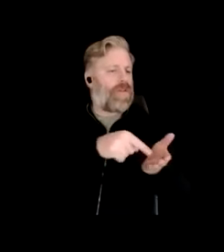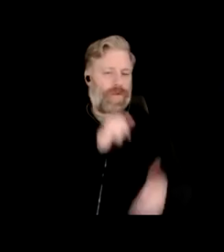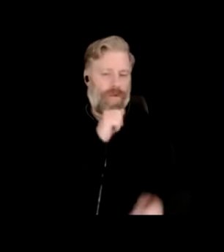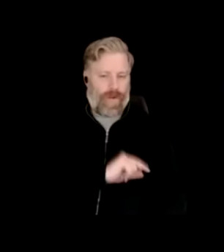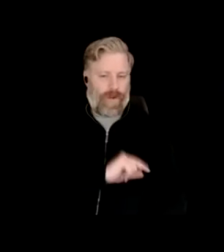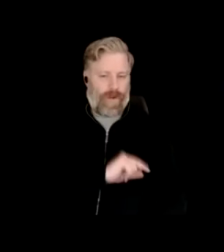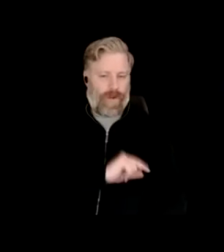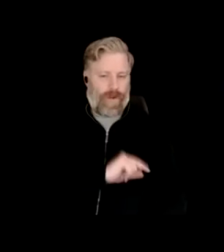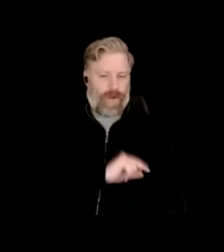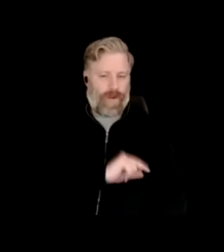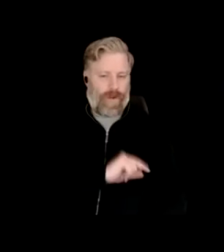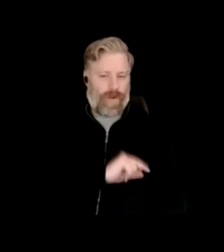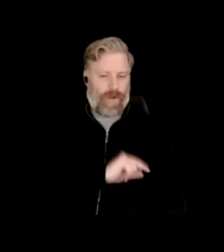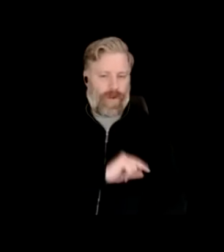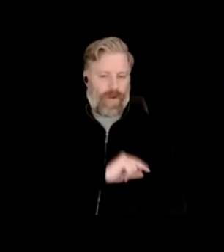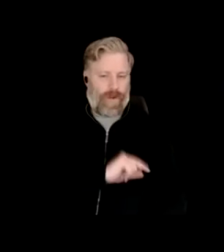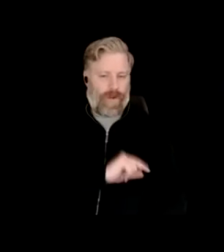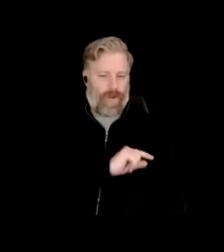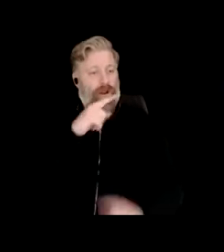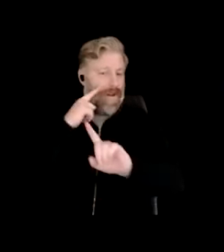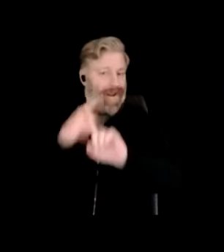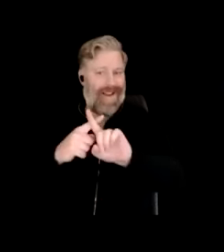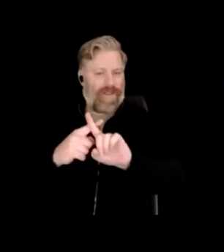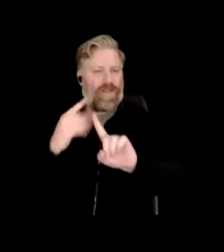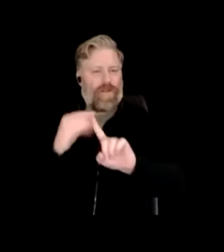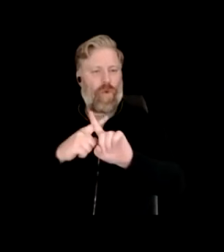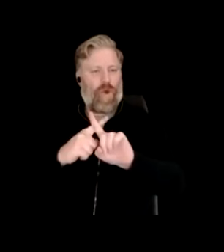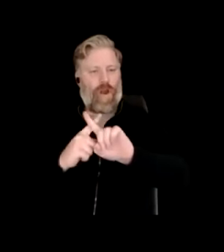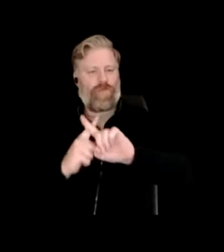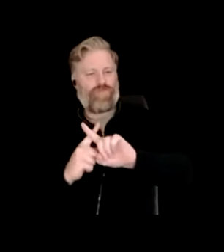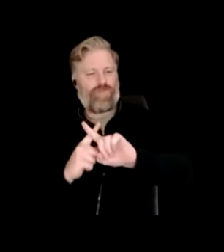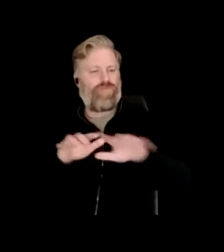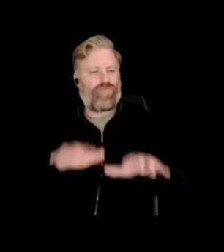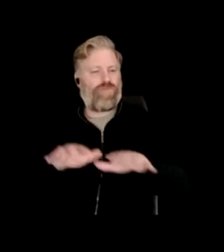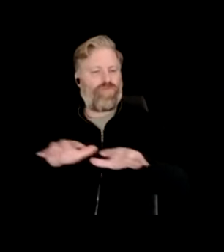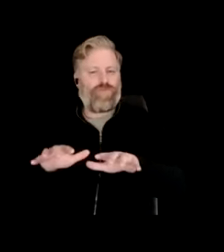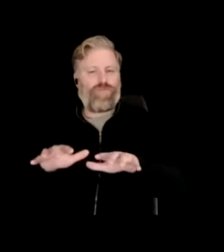And this red X is a bit more casual, slant, and rendered in broad strokes